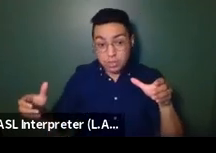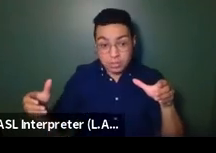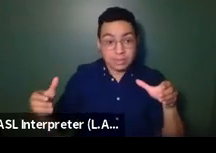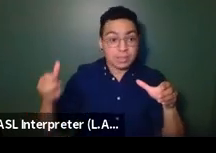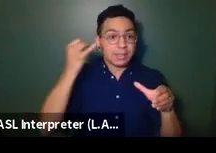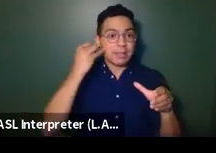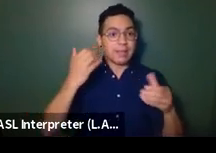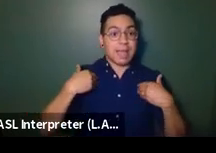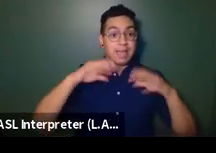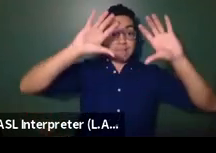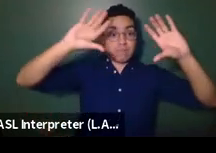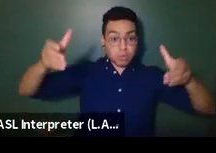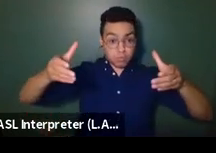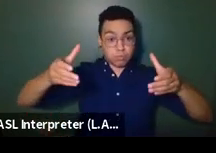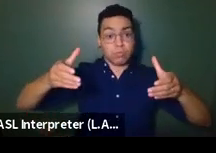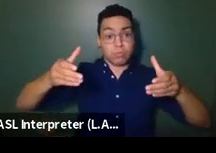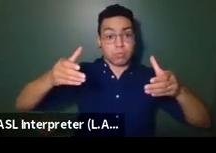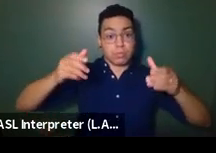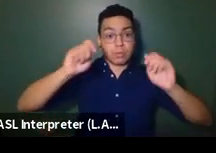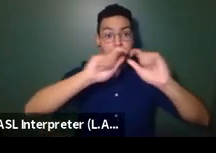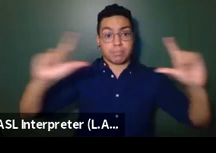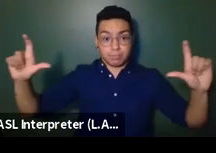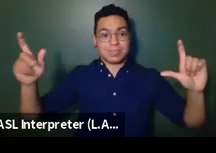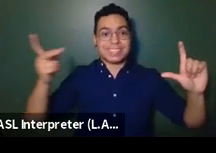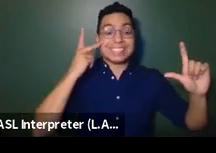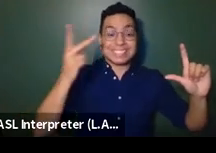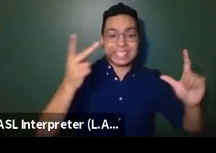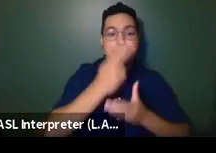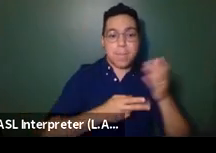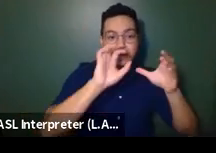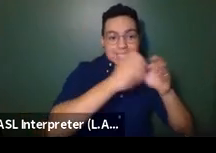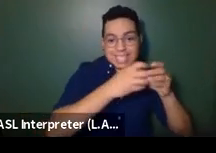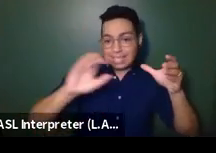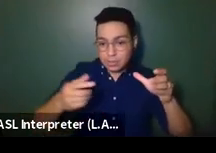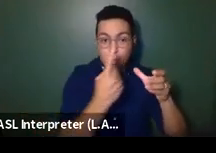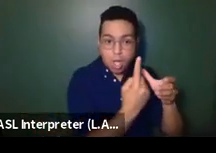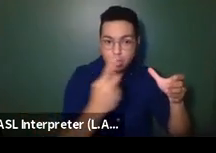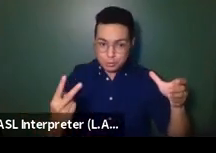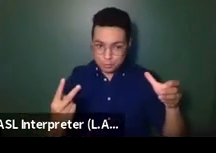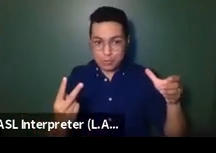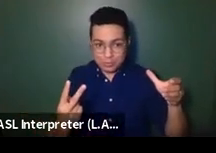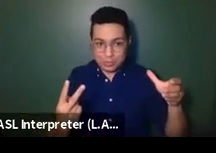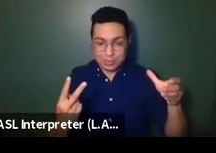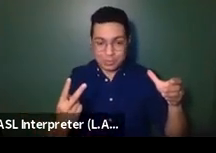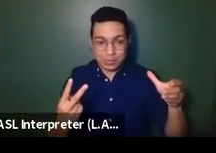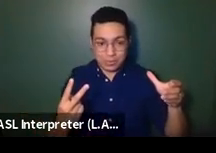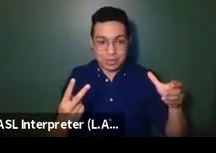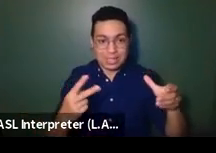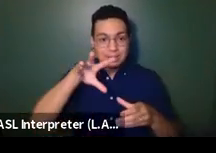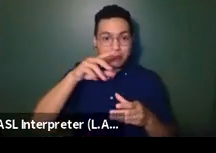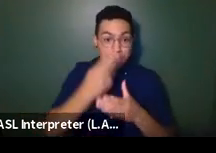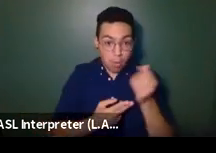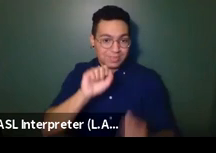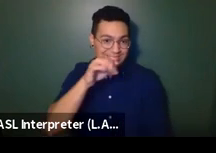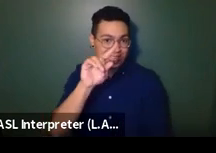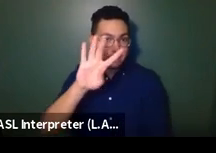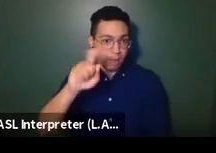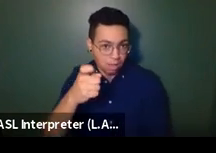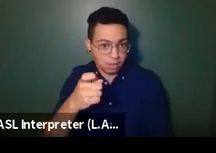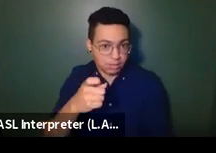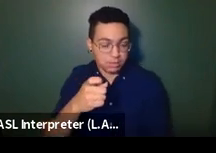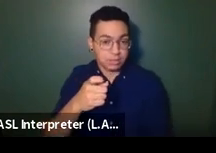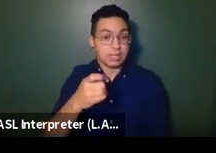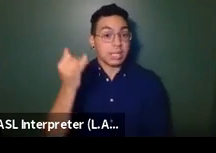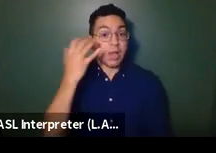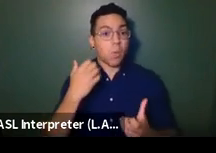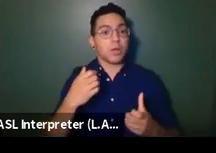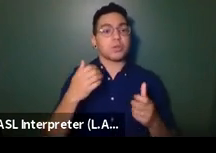ESD 189 - Amy Colburn: I get this little drop down box. And now you can see both sections of my sandbox and to open up so that I can see some of those settings. I'm going to go to my courses at the top right.